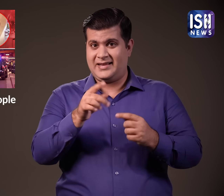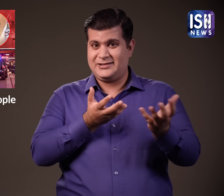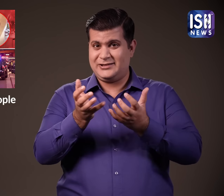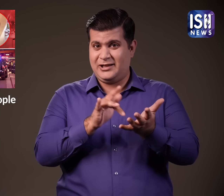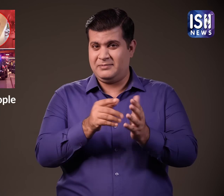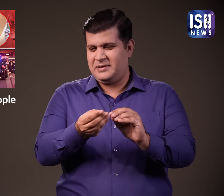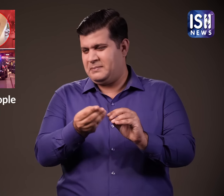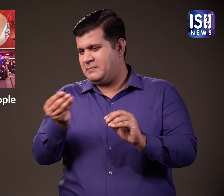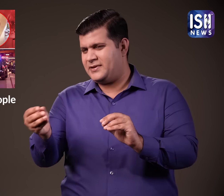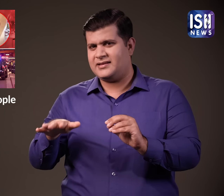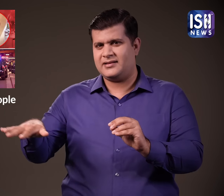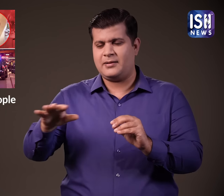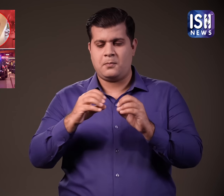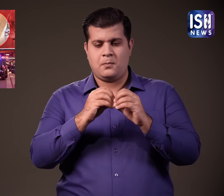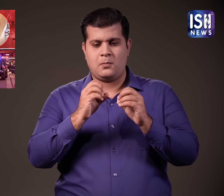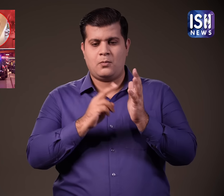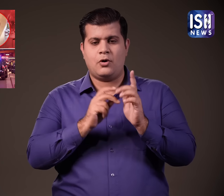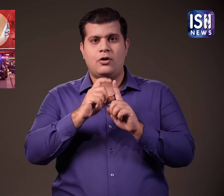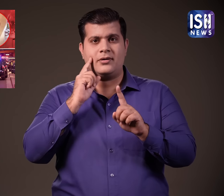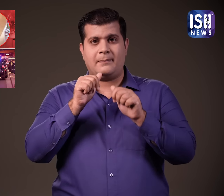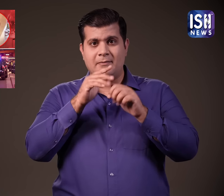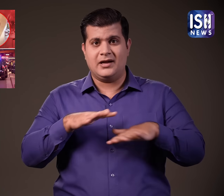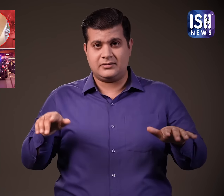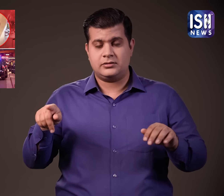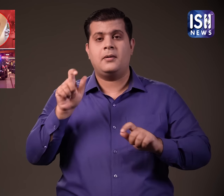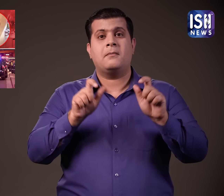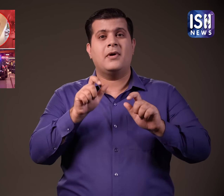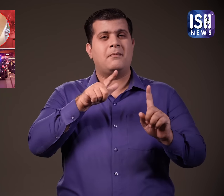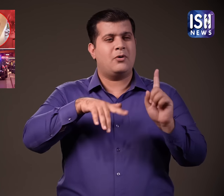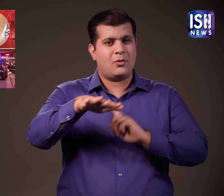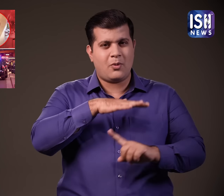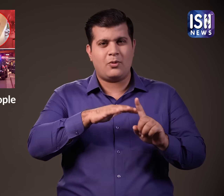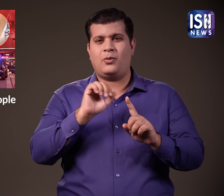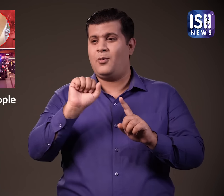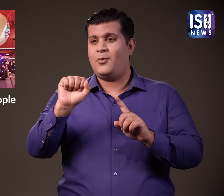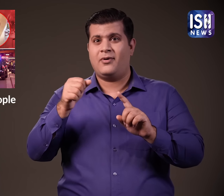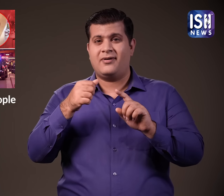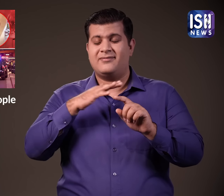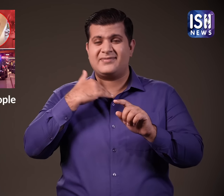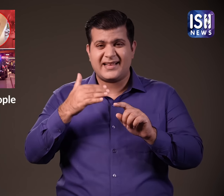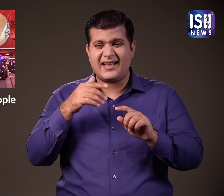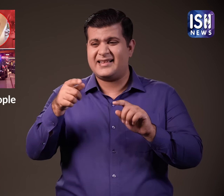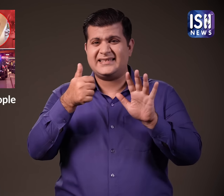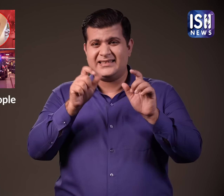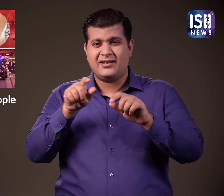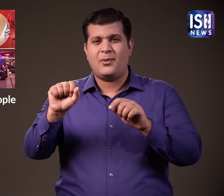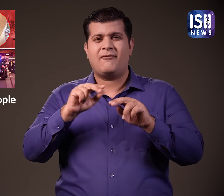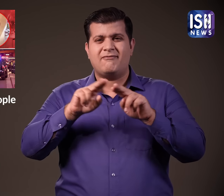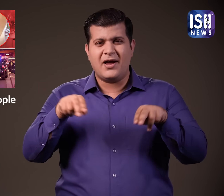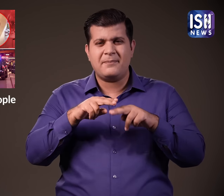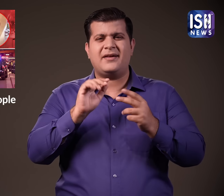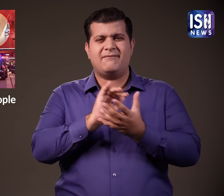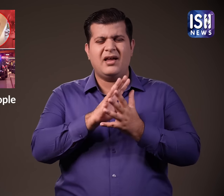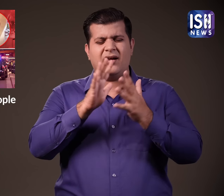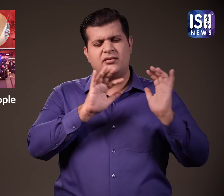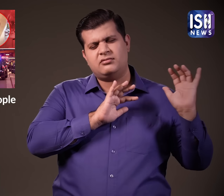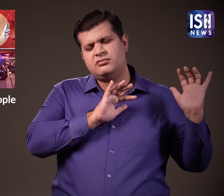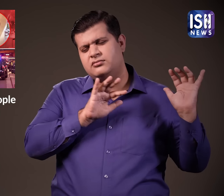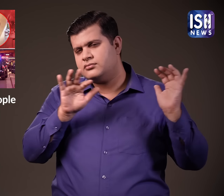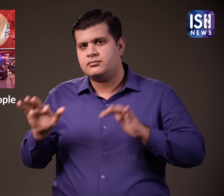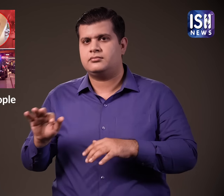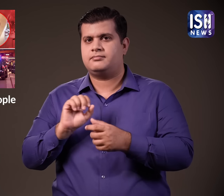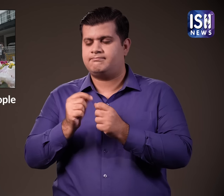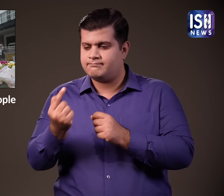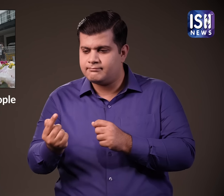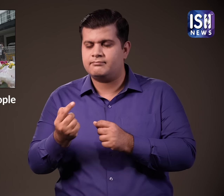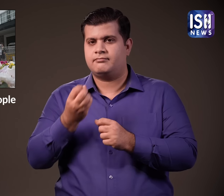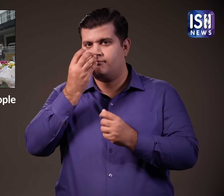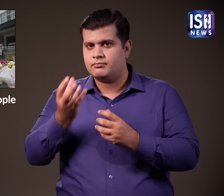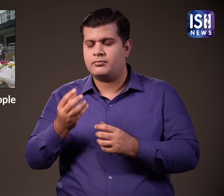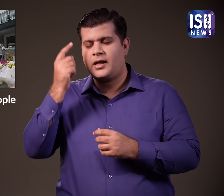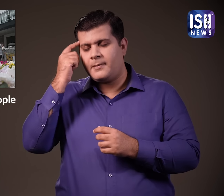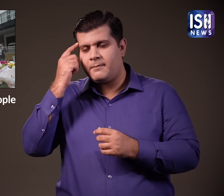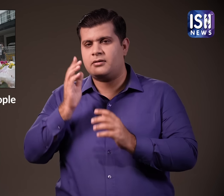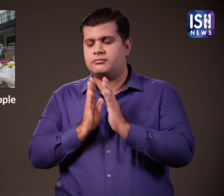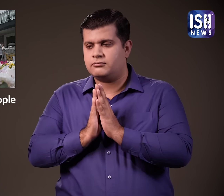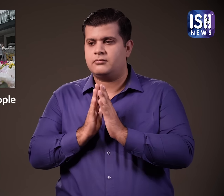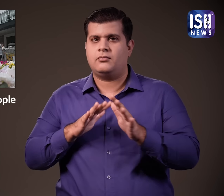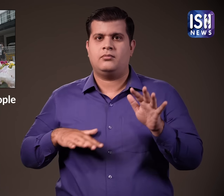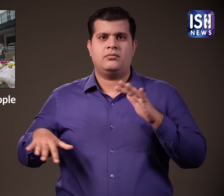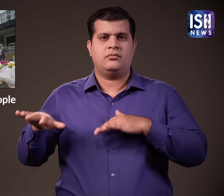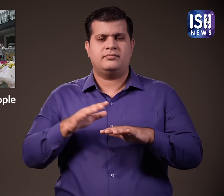Near the shopping center at Bondi Beach, families and friends of the deceased held a candlelight vigil to pay tributes to the victims.